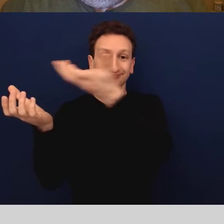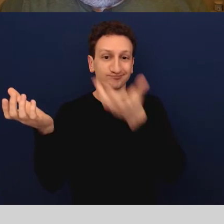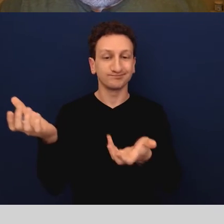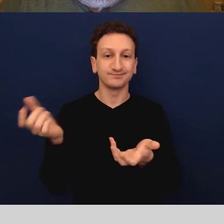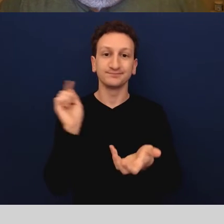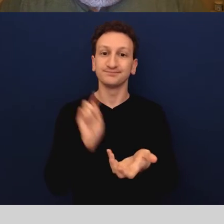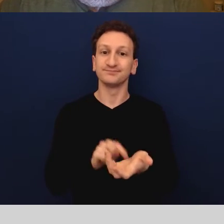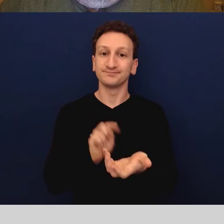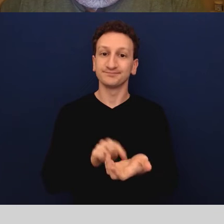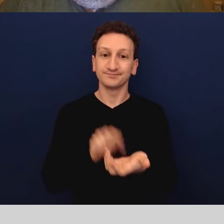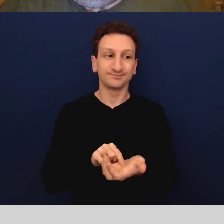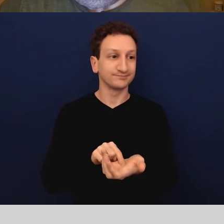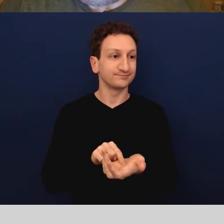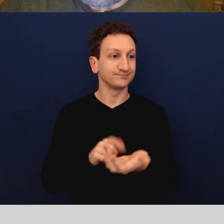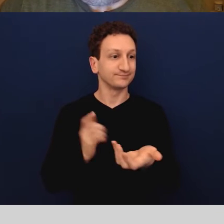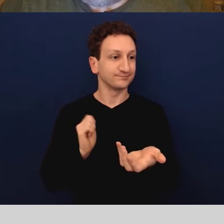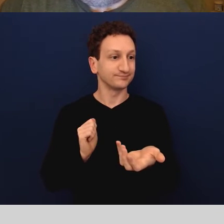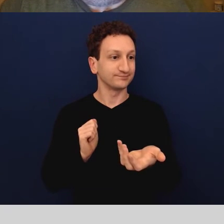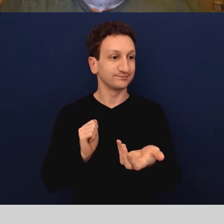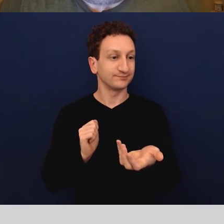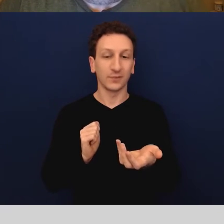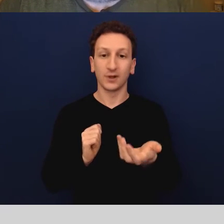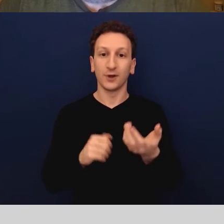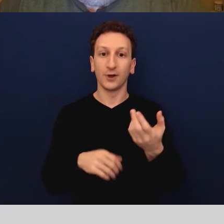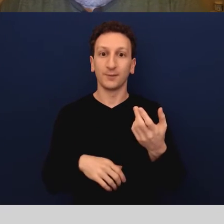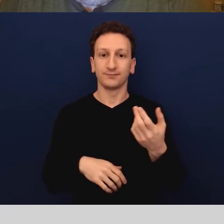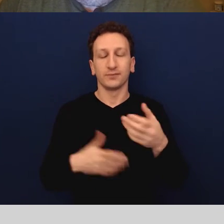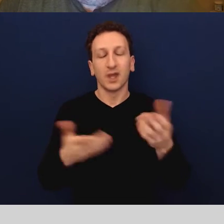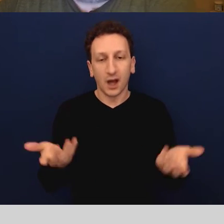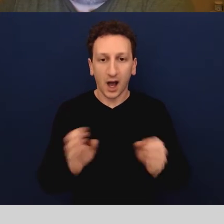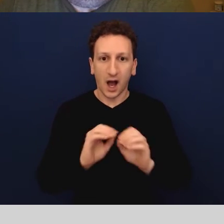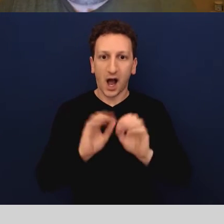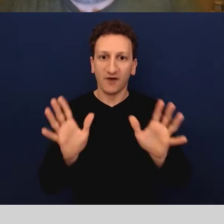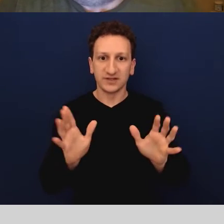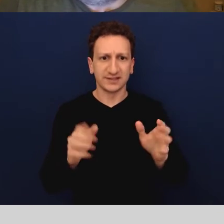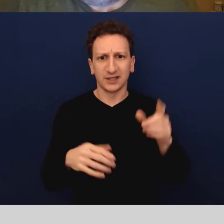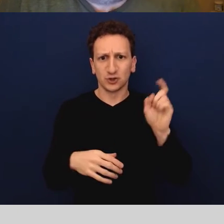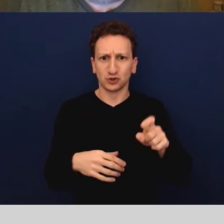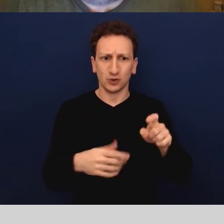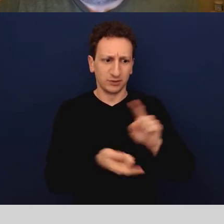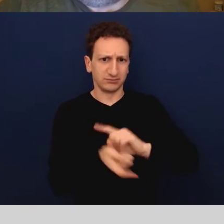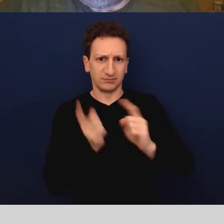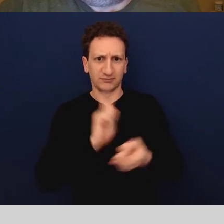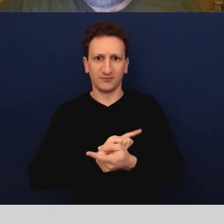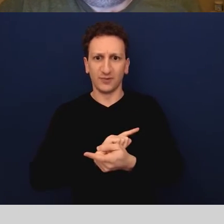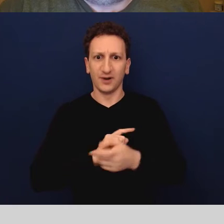and when we get an interface like that which clearly we should be able to get an IP from that and connect.